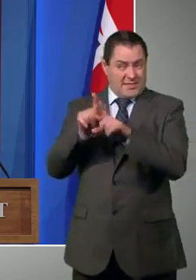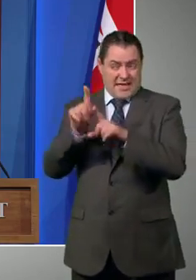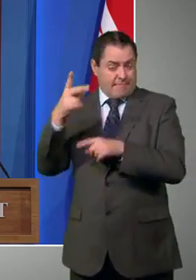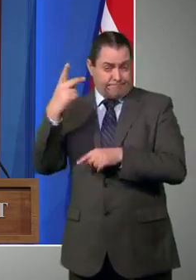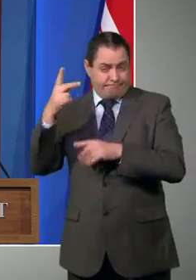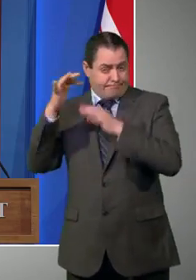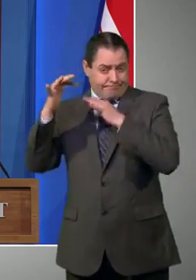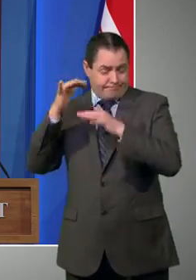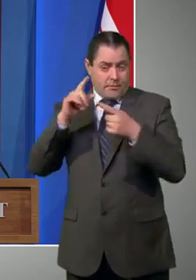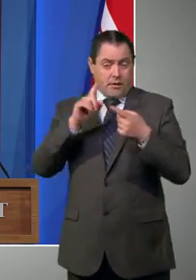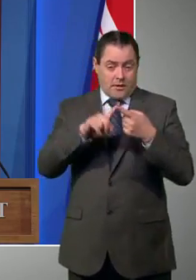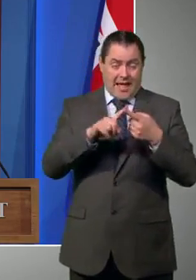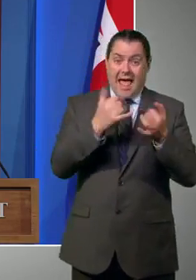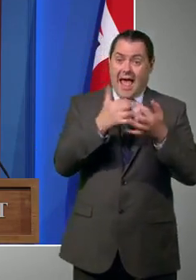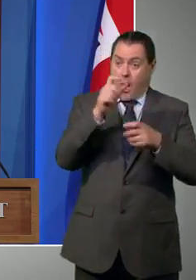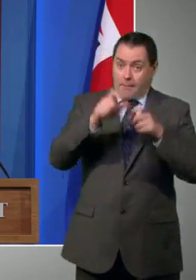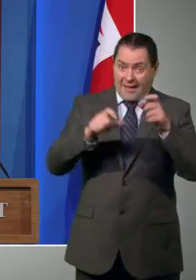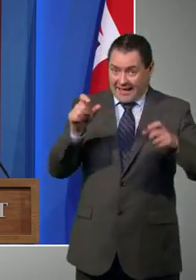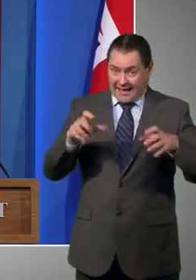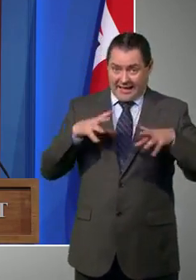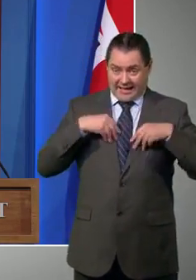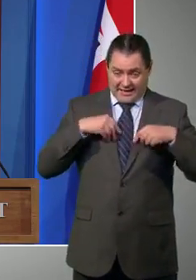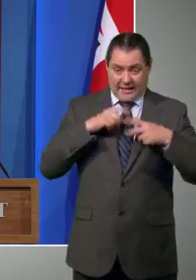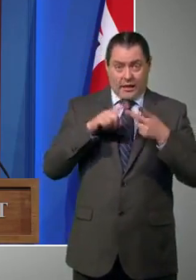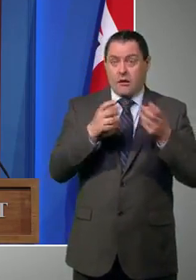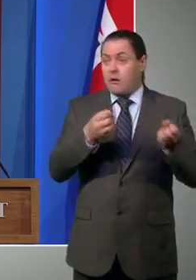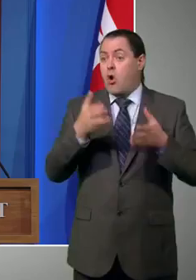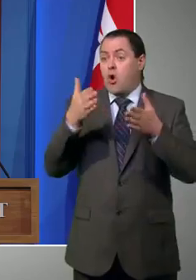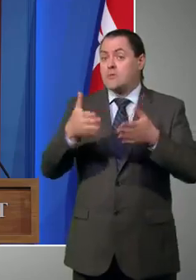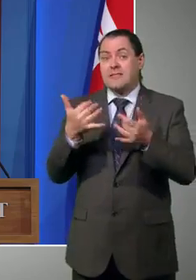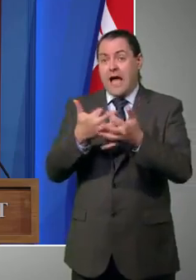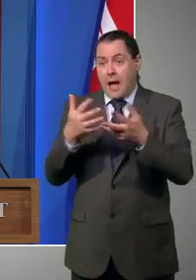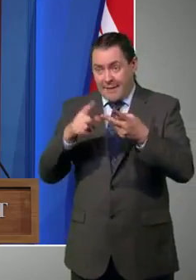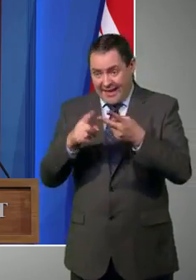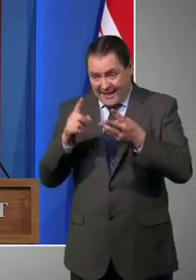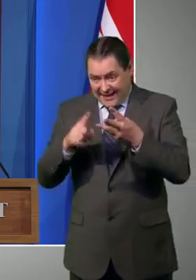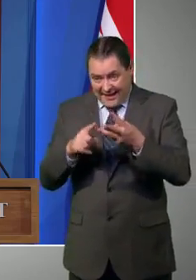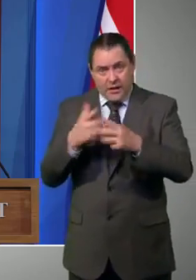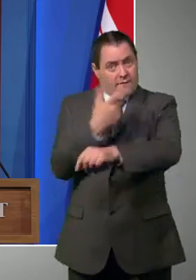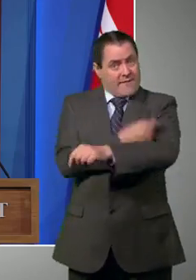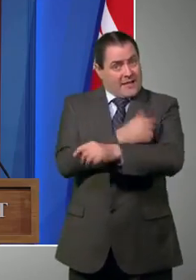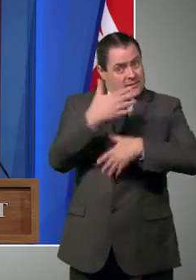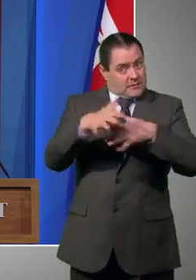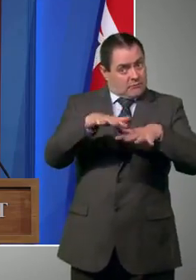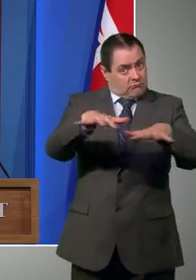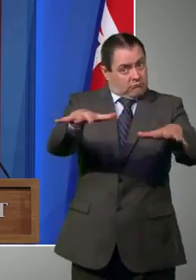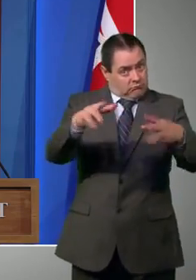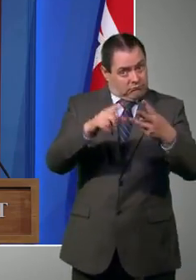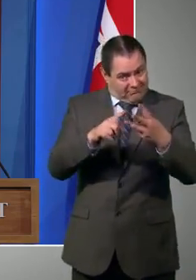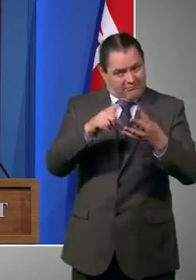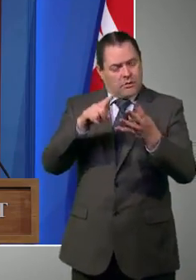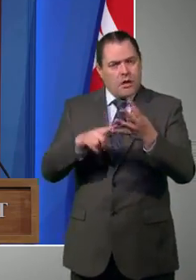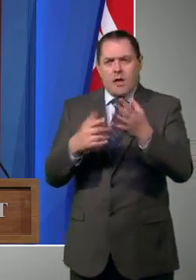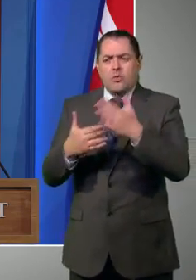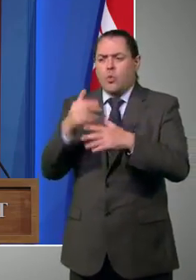affections of the. Program and the new variants and so, in many ways we're looking at the